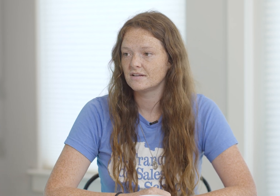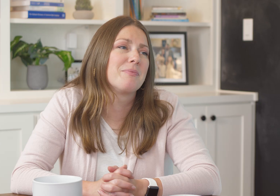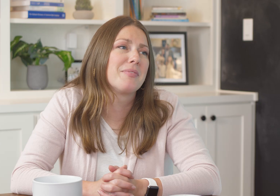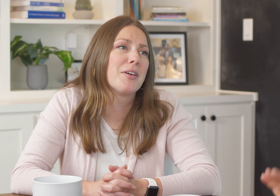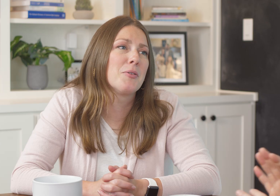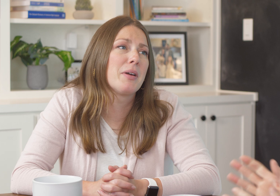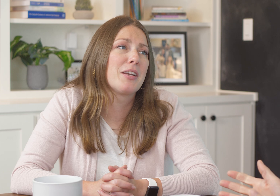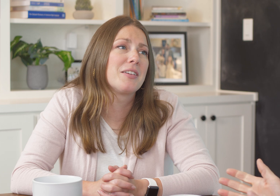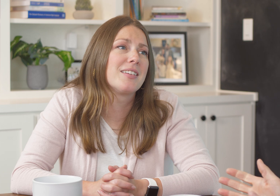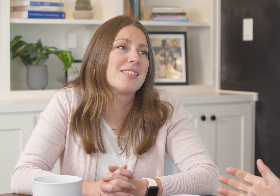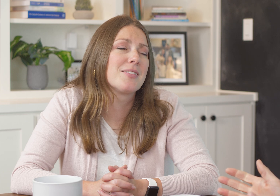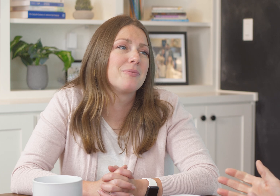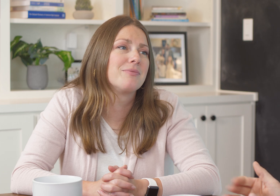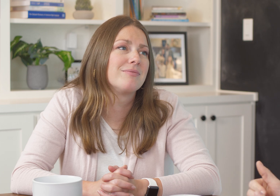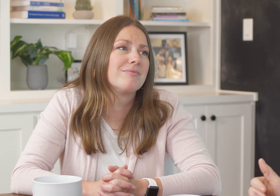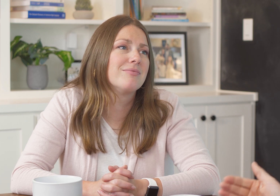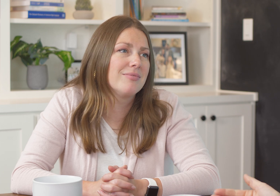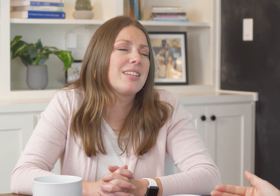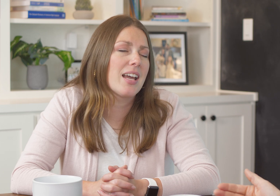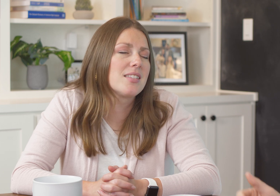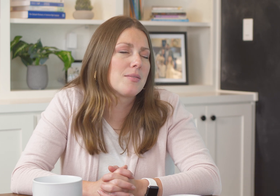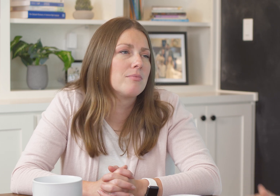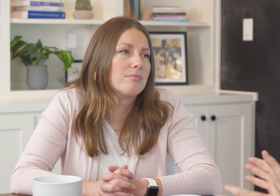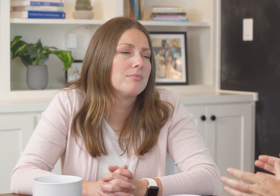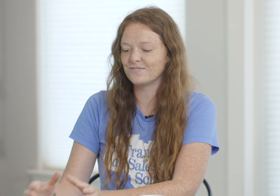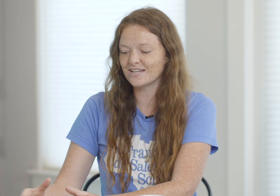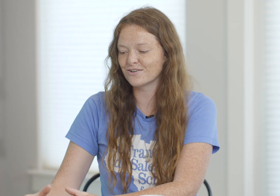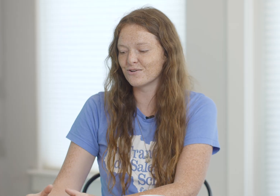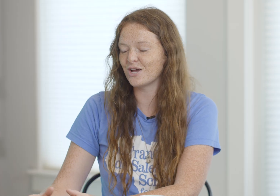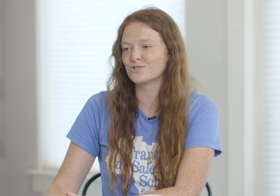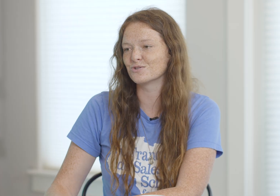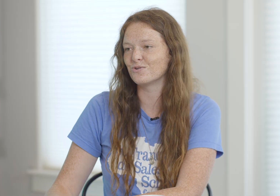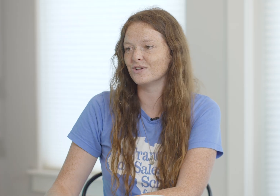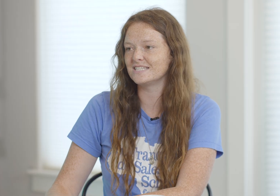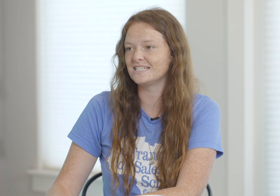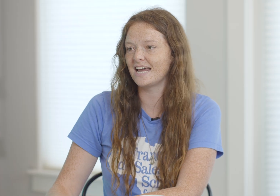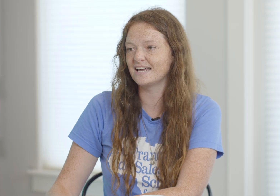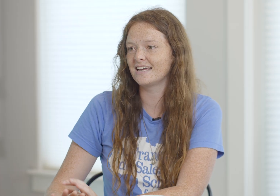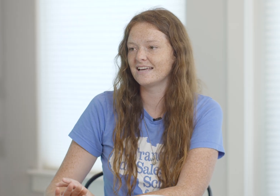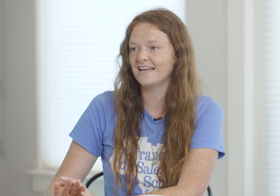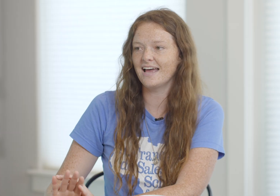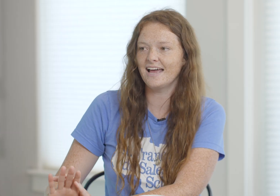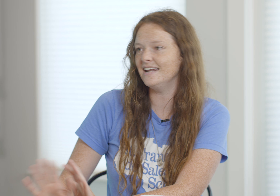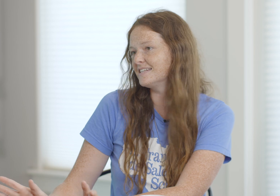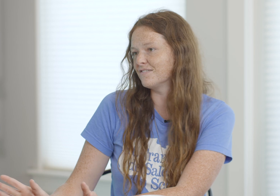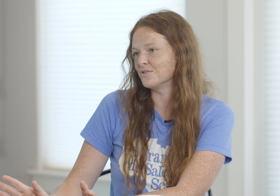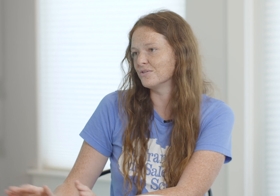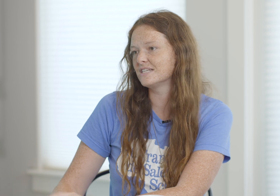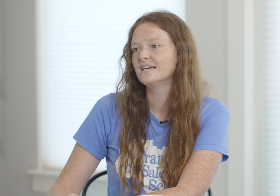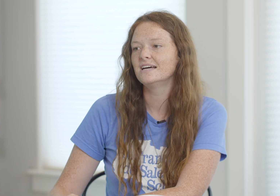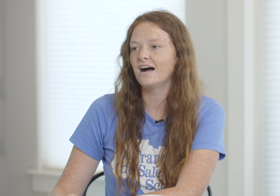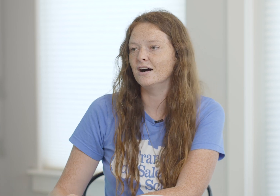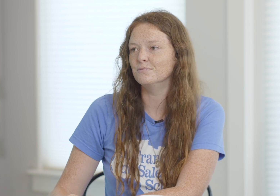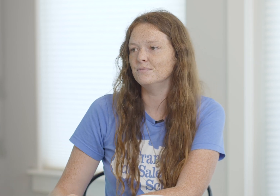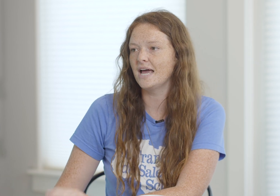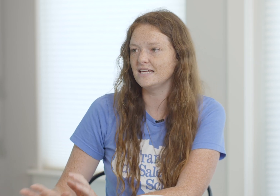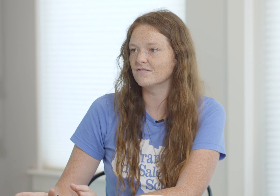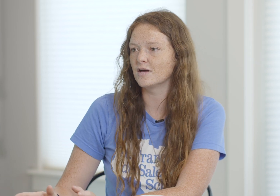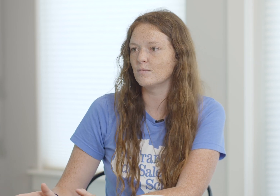Yeah, so we've already seen the fruits and it's fantastic. And so that's our vocational school is to take any deaf adults and give them.